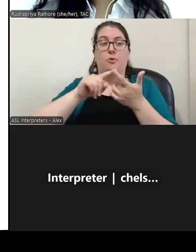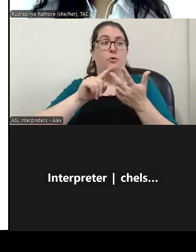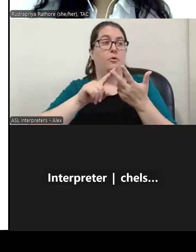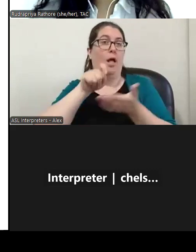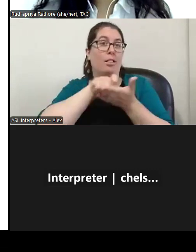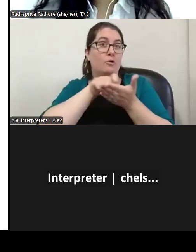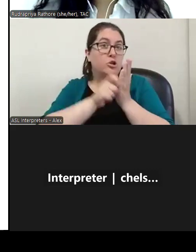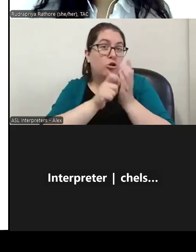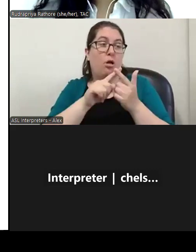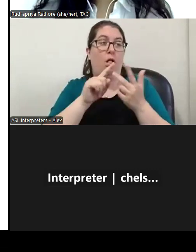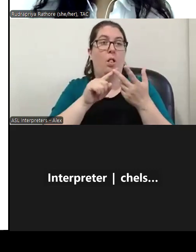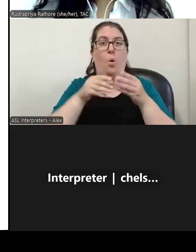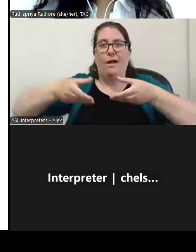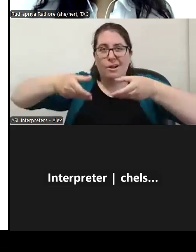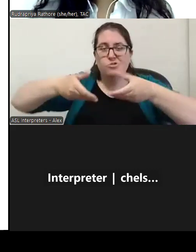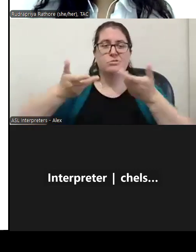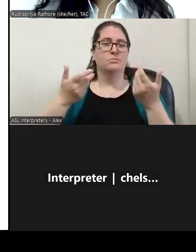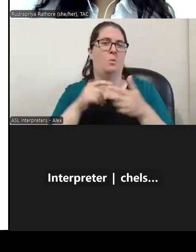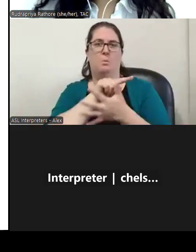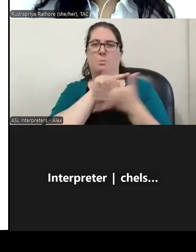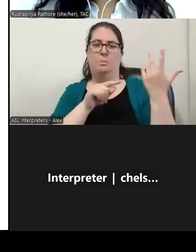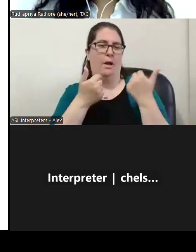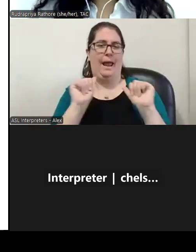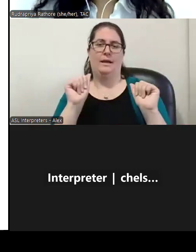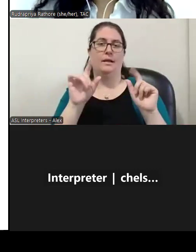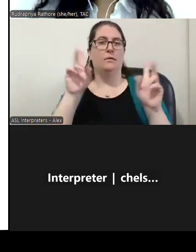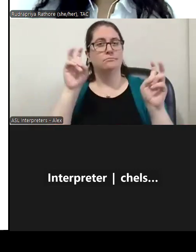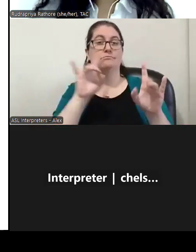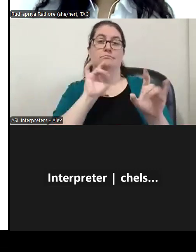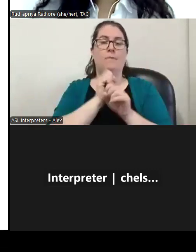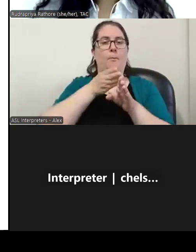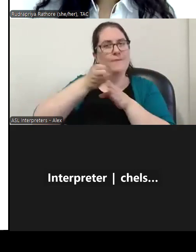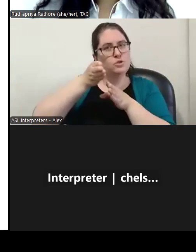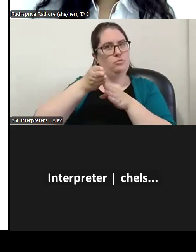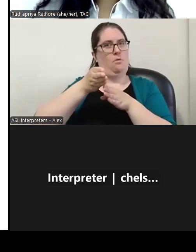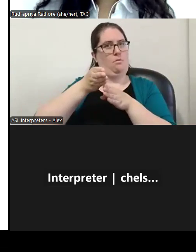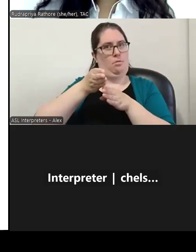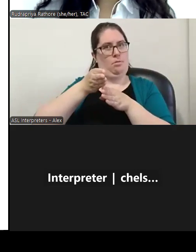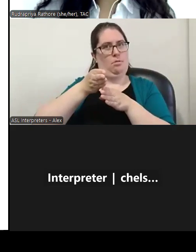or a collection or any other venue that is a professional venue what we mean by professional